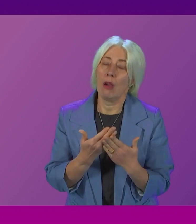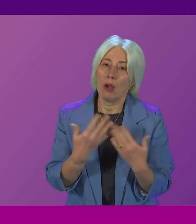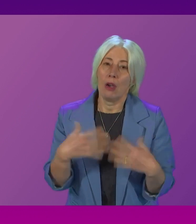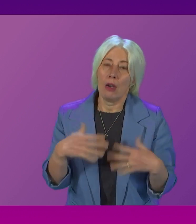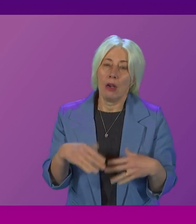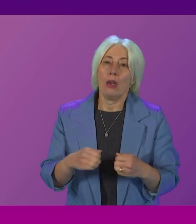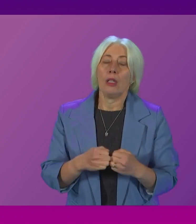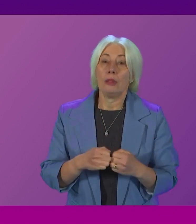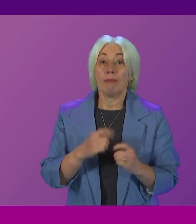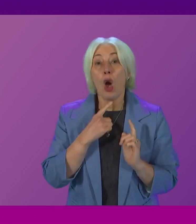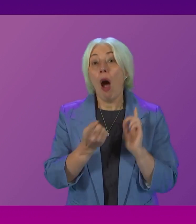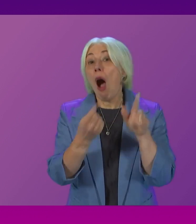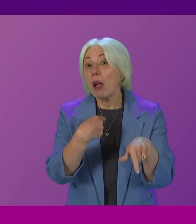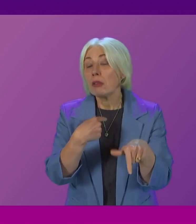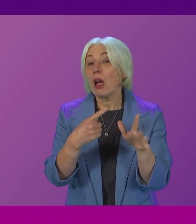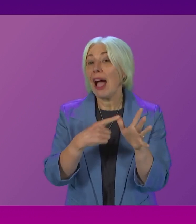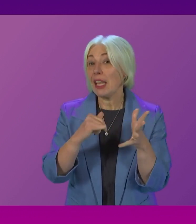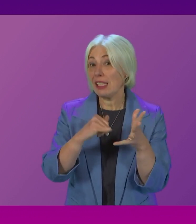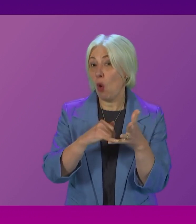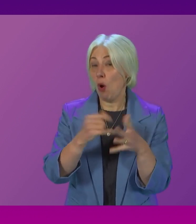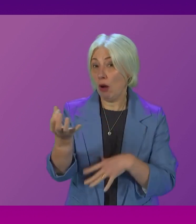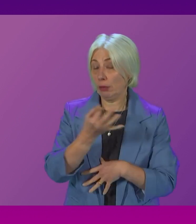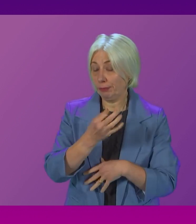In direct answer to Anas Sarwar’s question, the Cabinet Secretary for Health and Social Care will